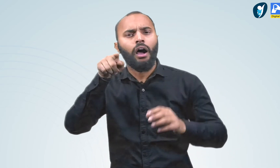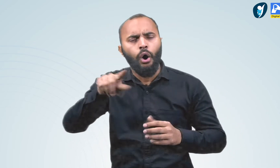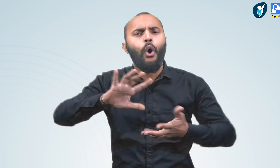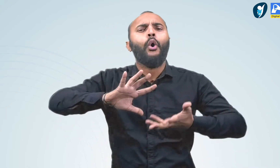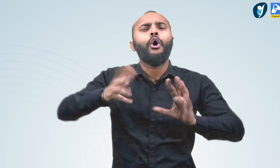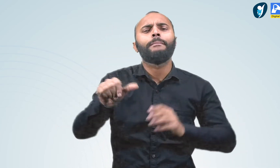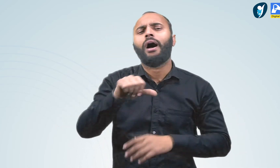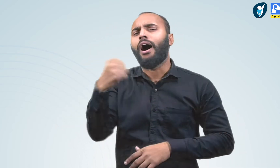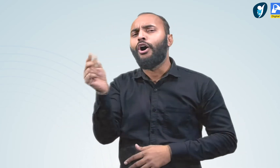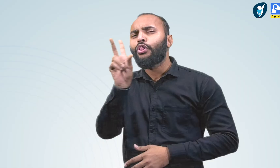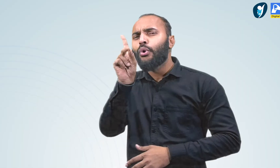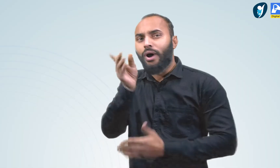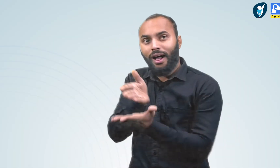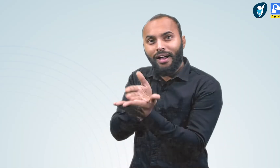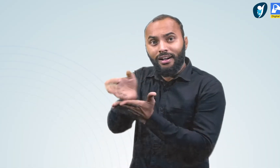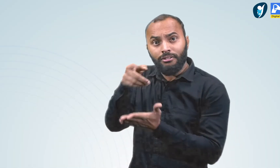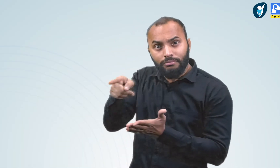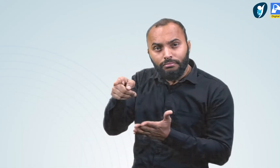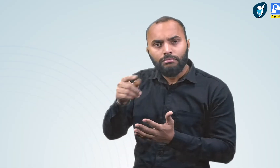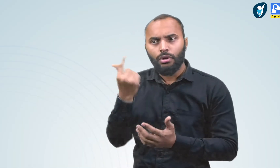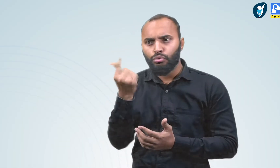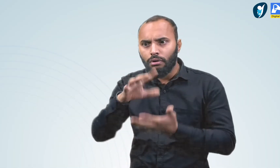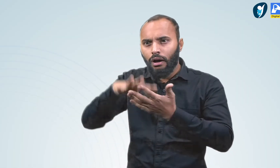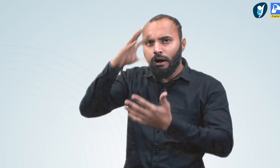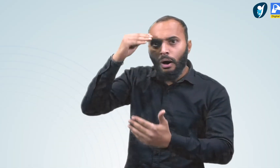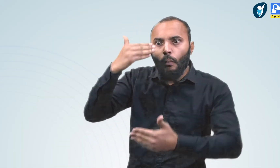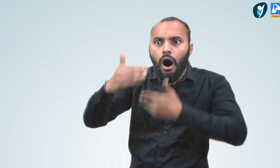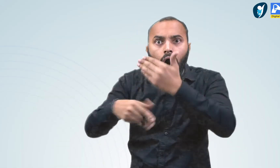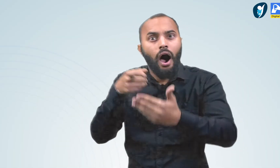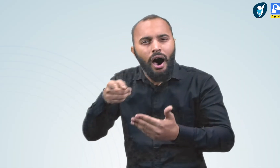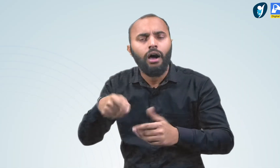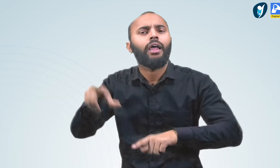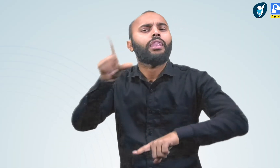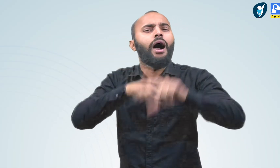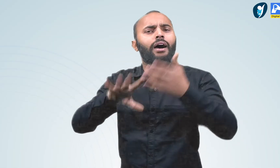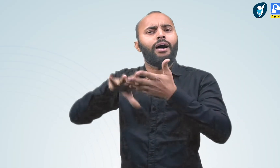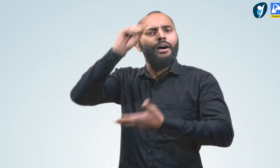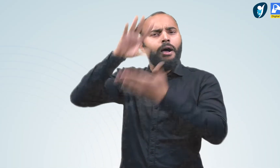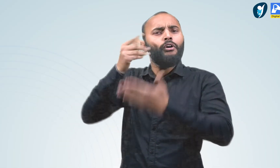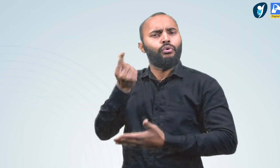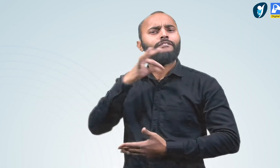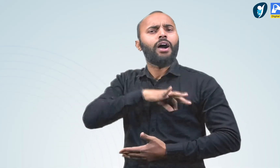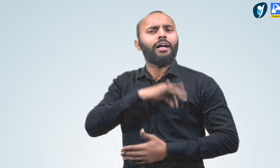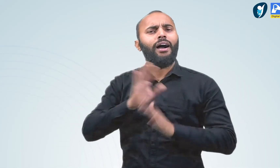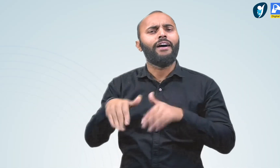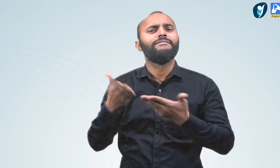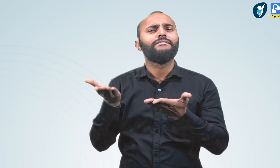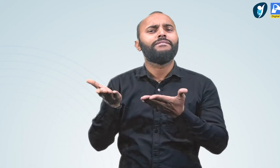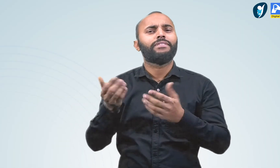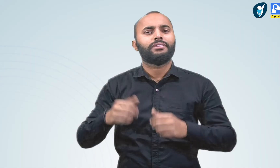another can be used as an avenue for language learning."